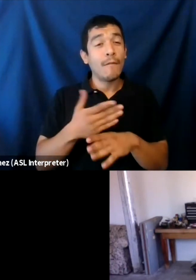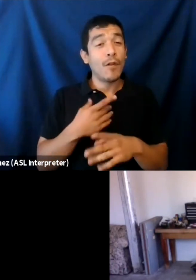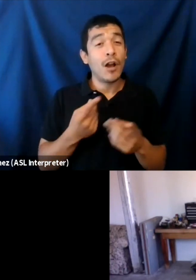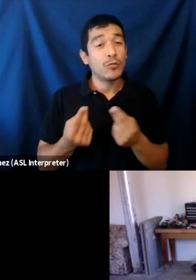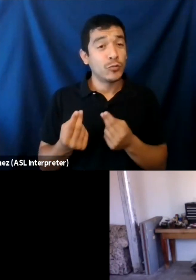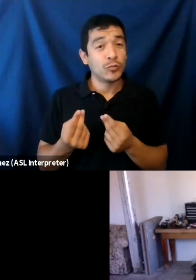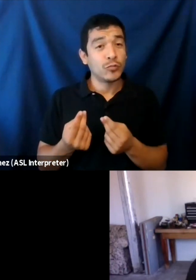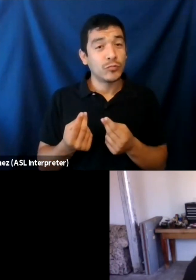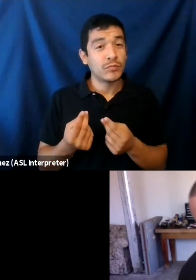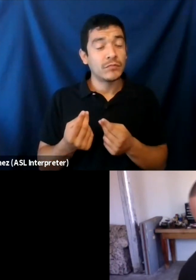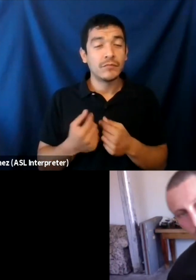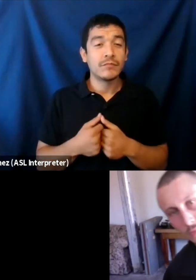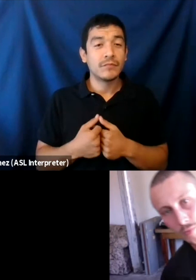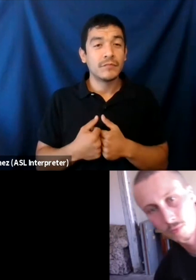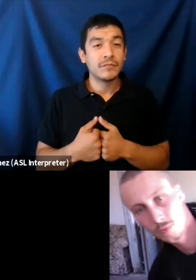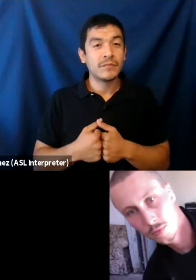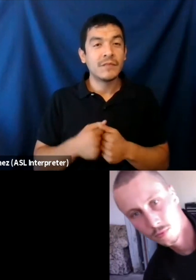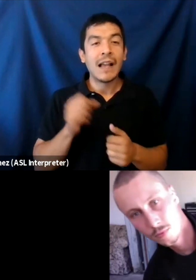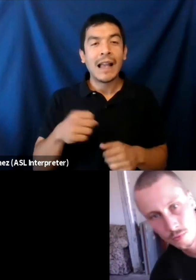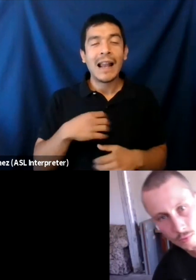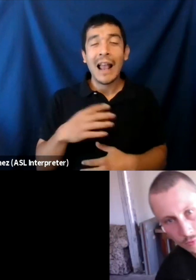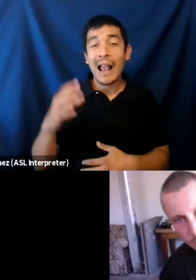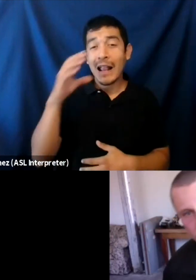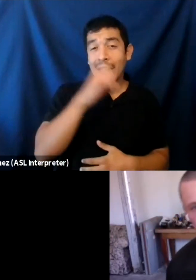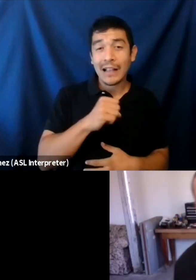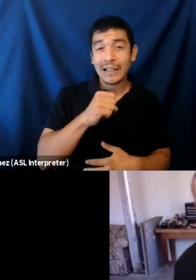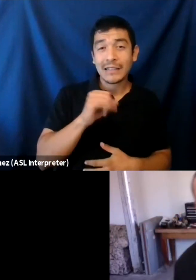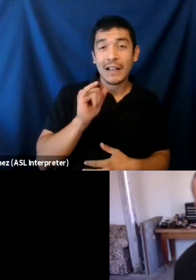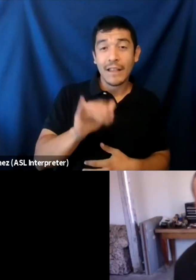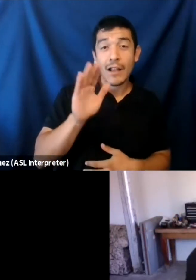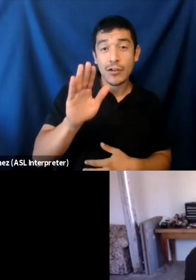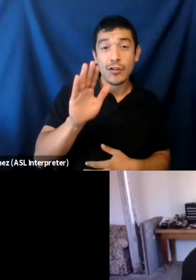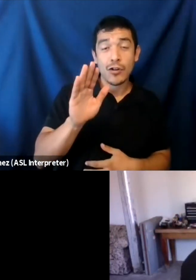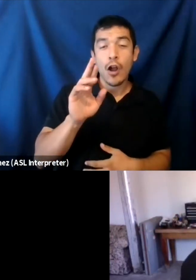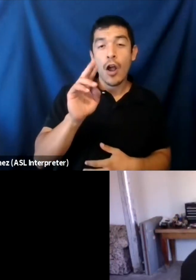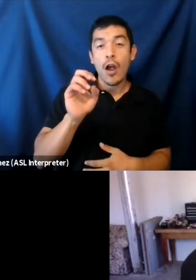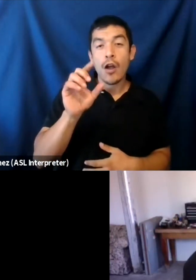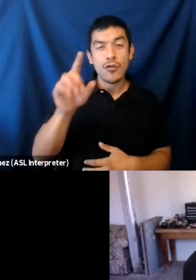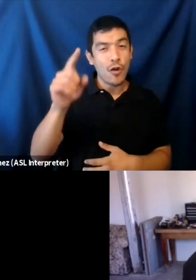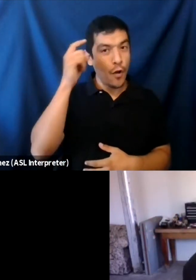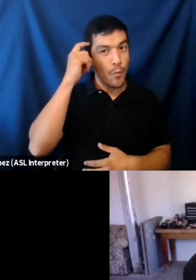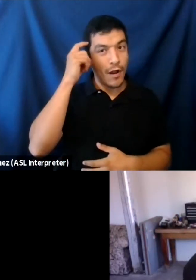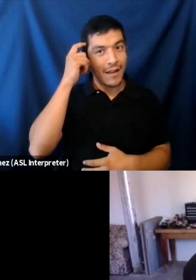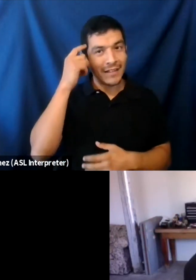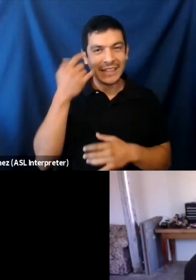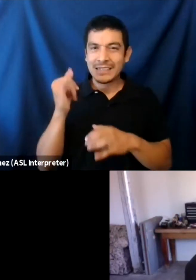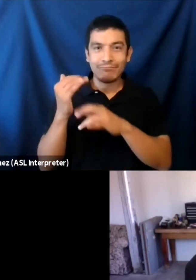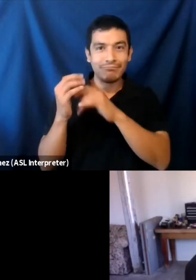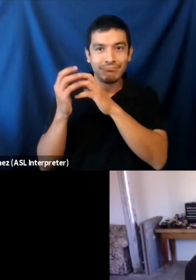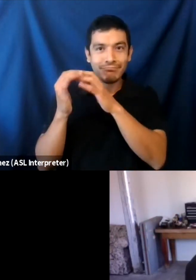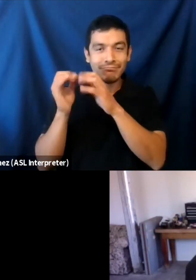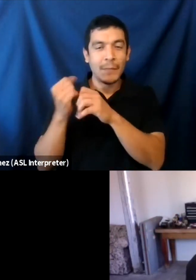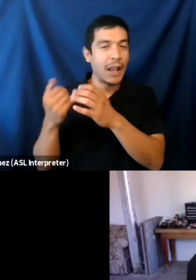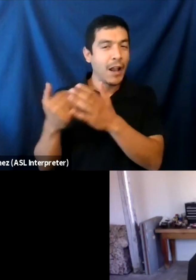is it, can I take a guess that you're restless creative brain, is thinking about another project right now?